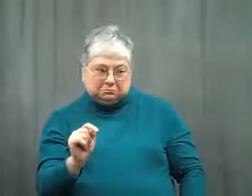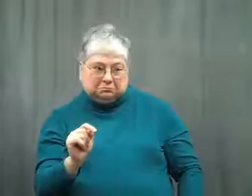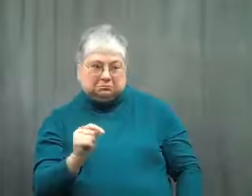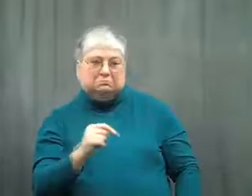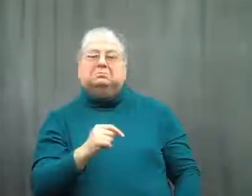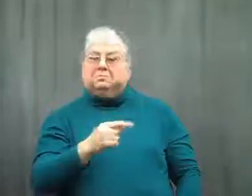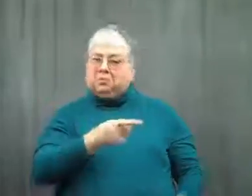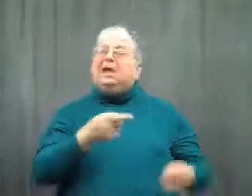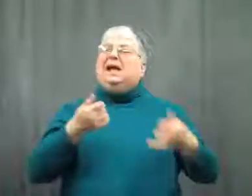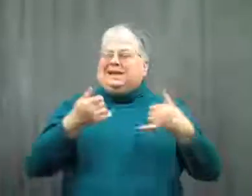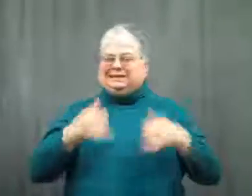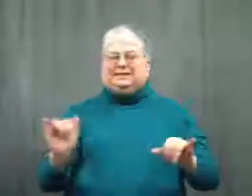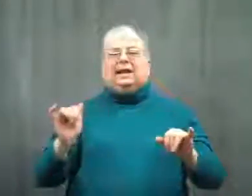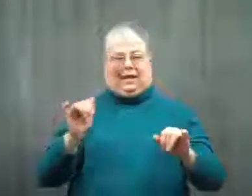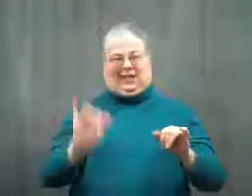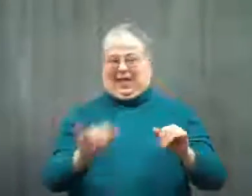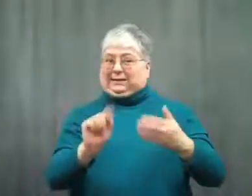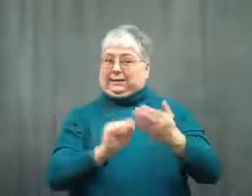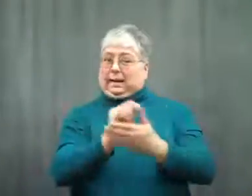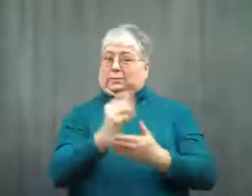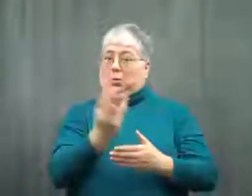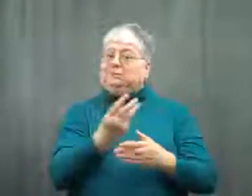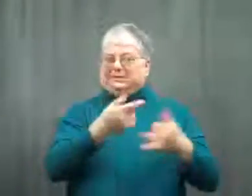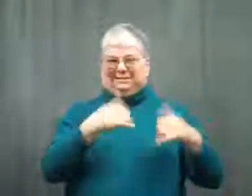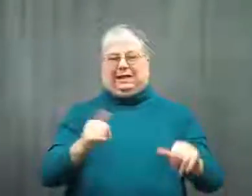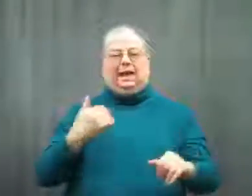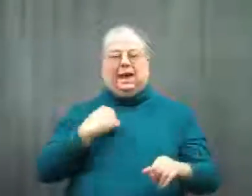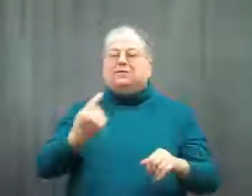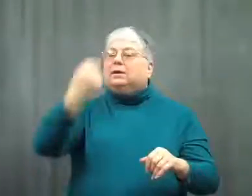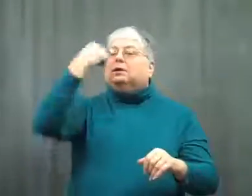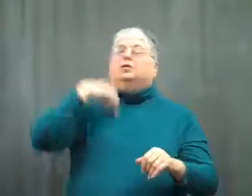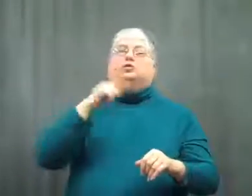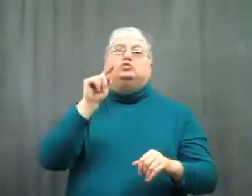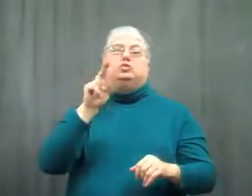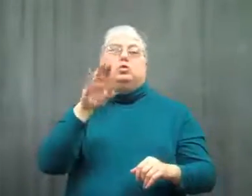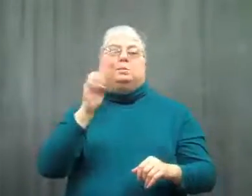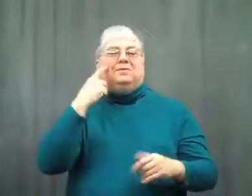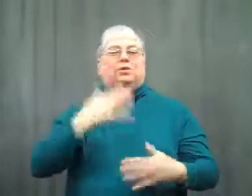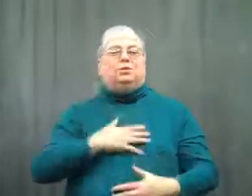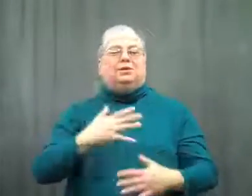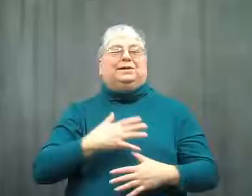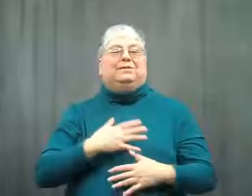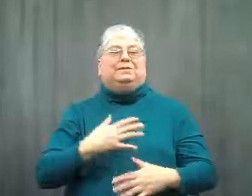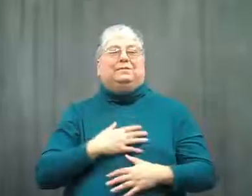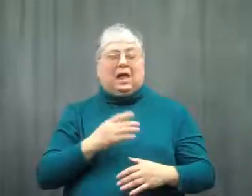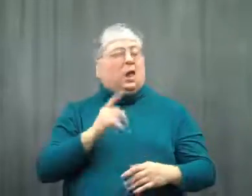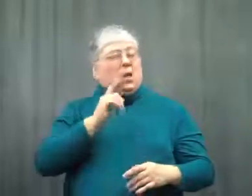At that time, she still had the breathing tube.